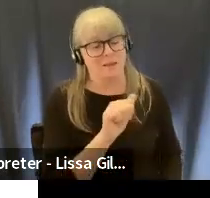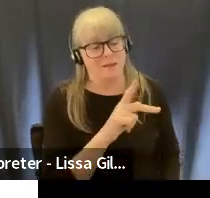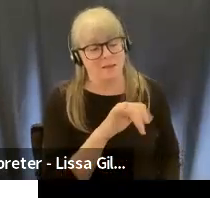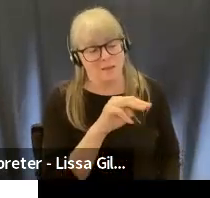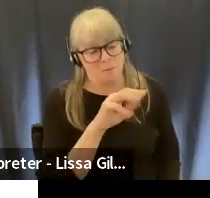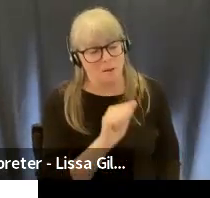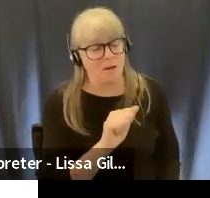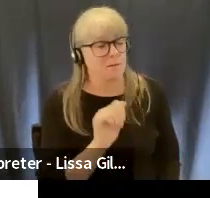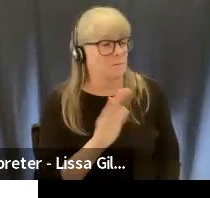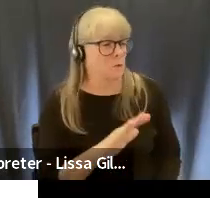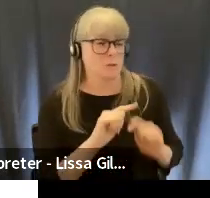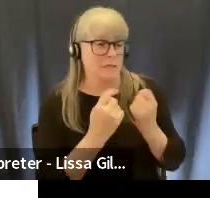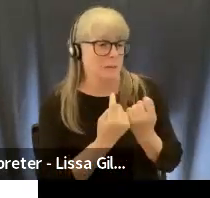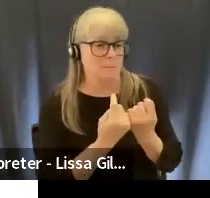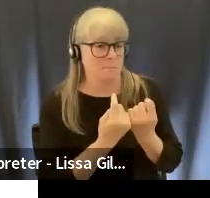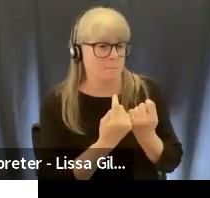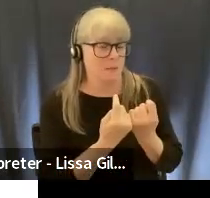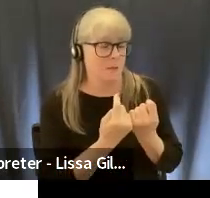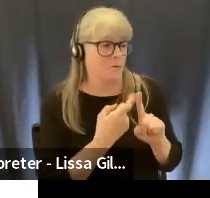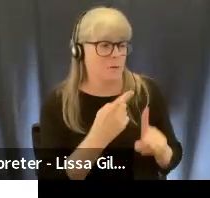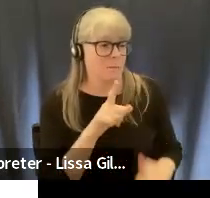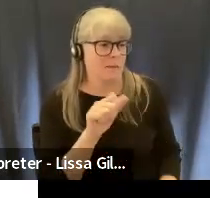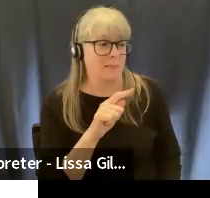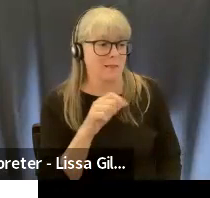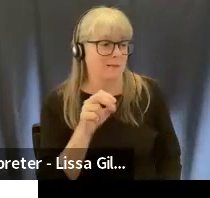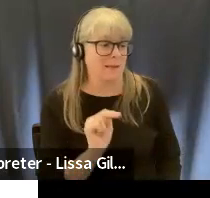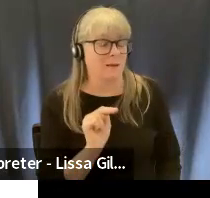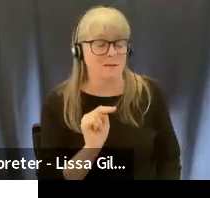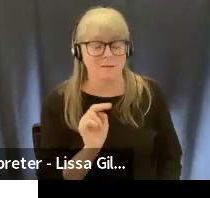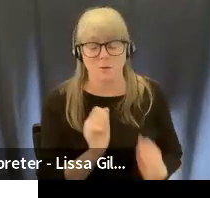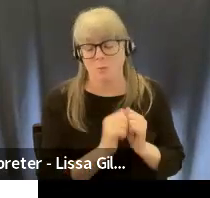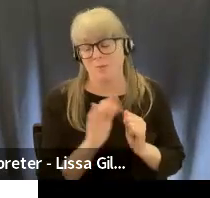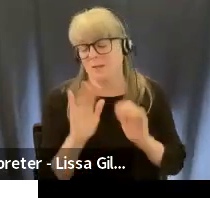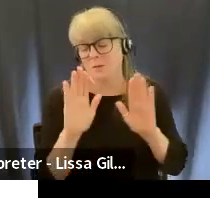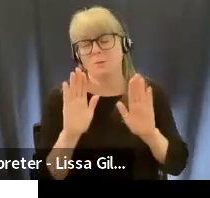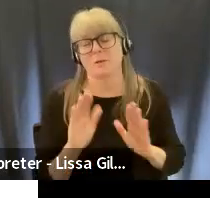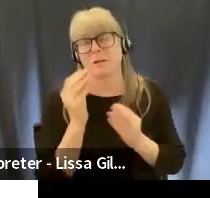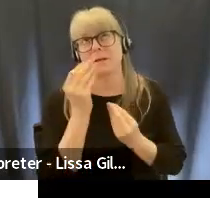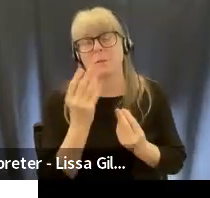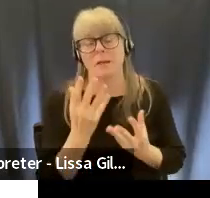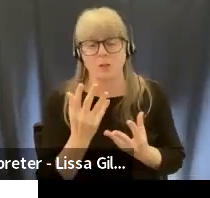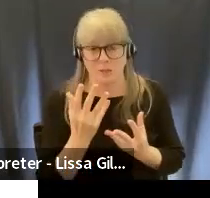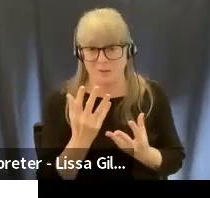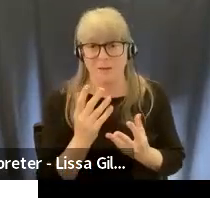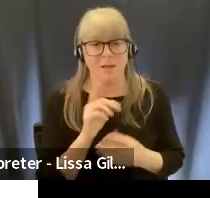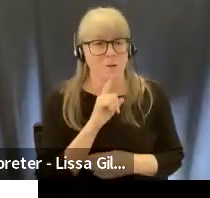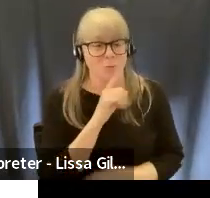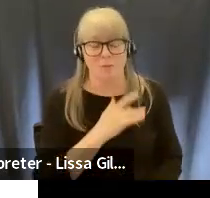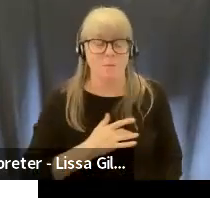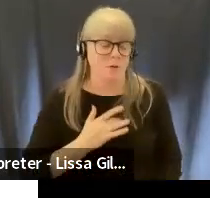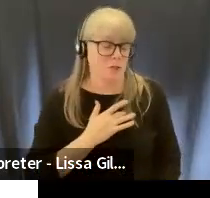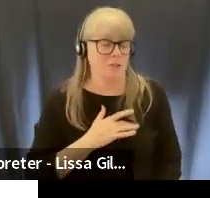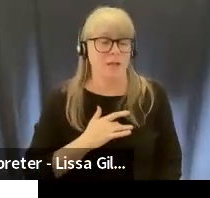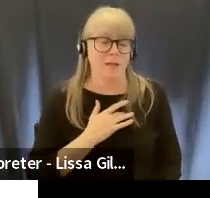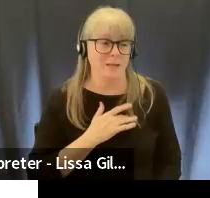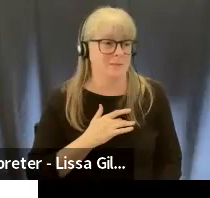And so I just wanna thank. And her team on with this great information.